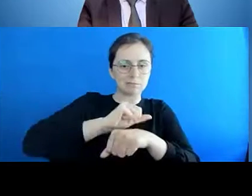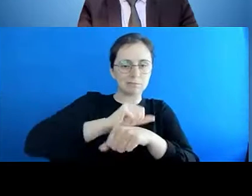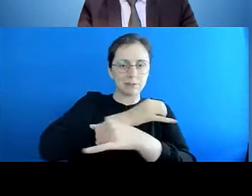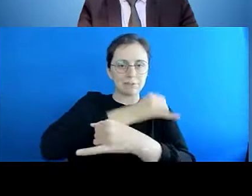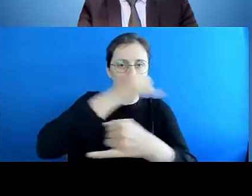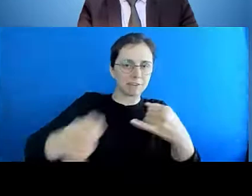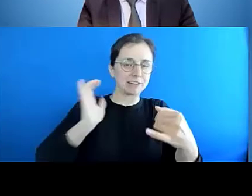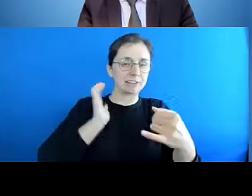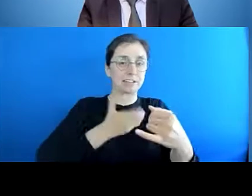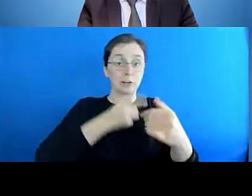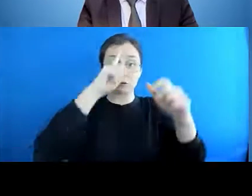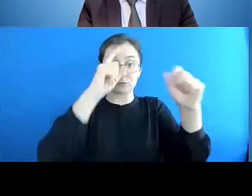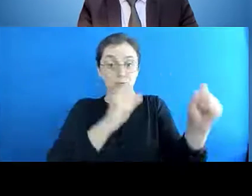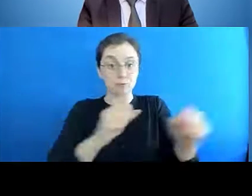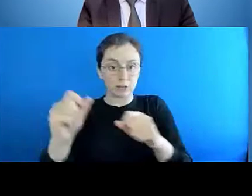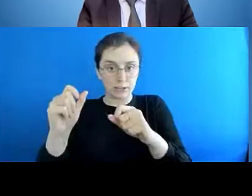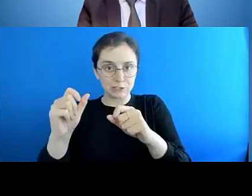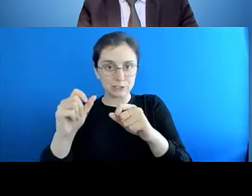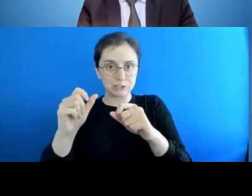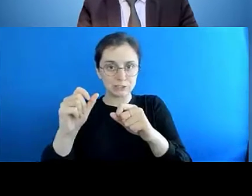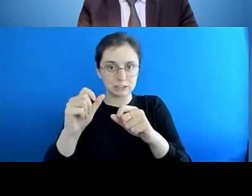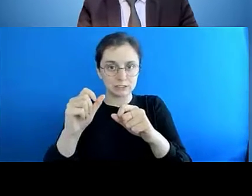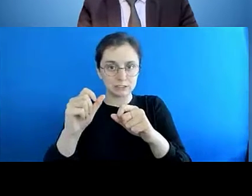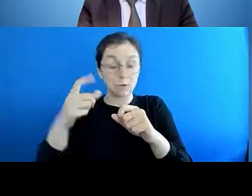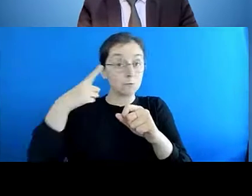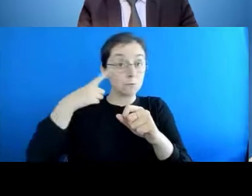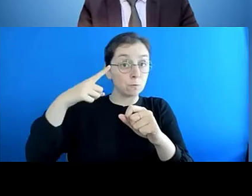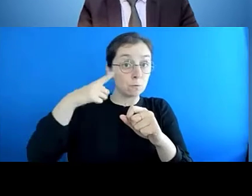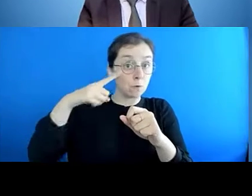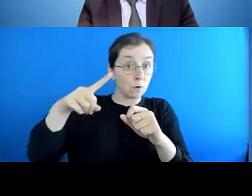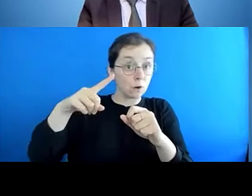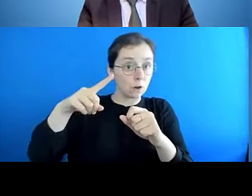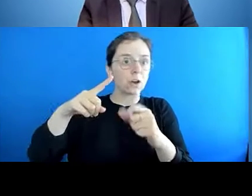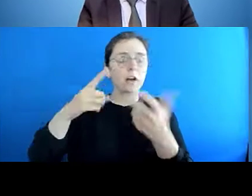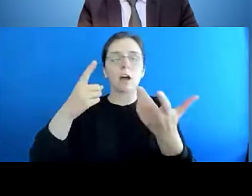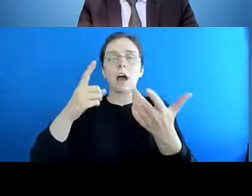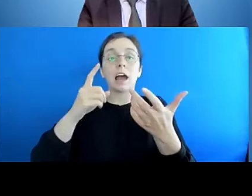for how we're going to address additional costs